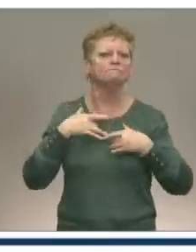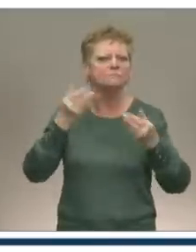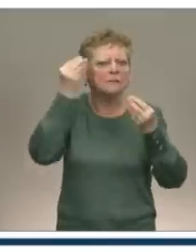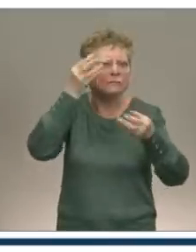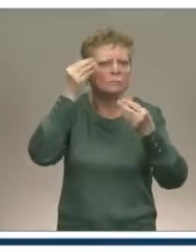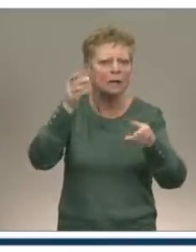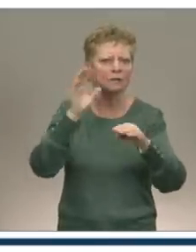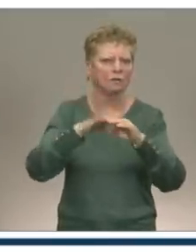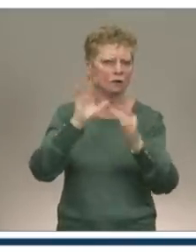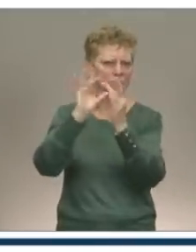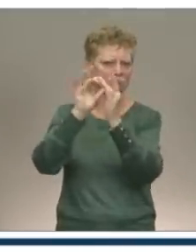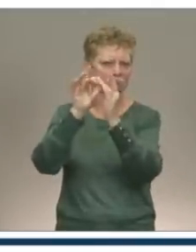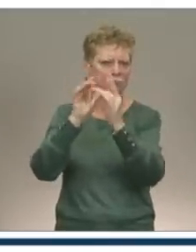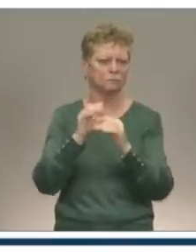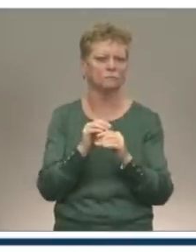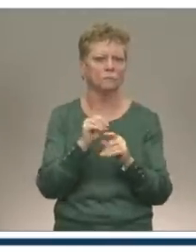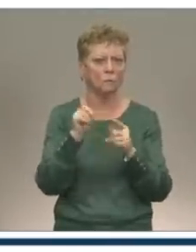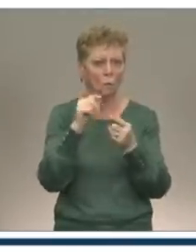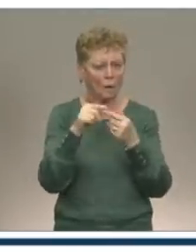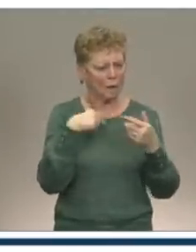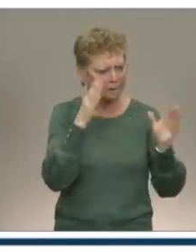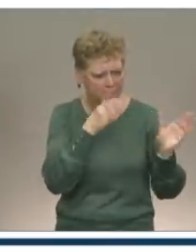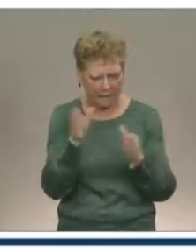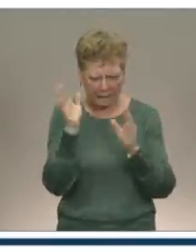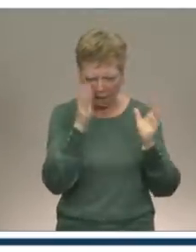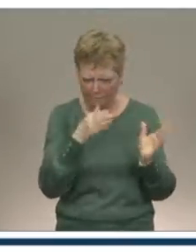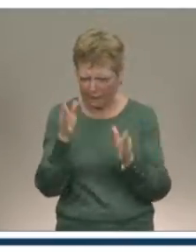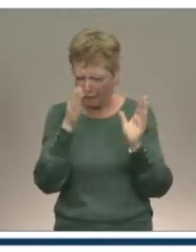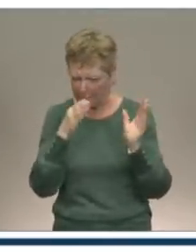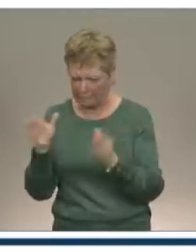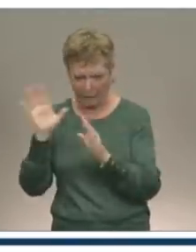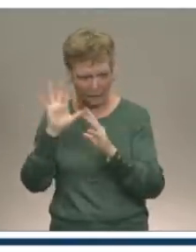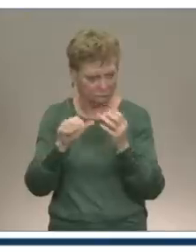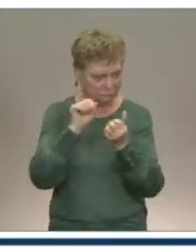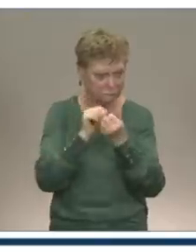once plans are complete we'll announce the specific dates that the booster doses can